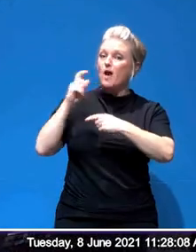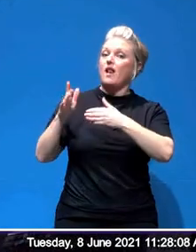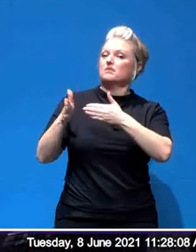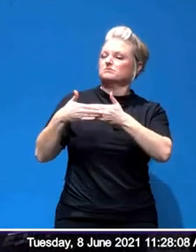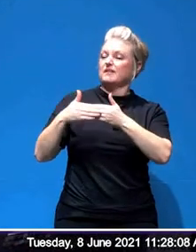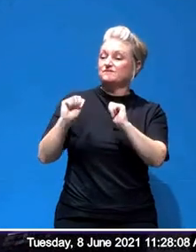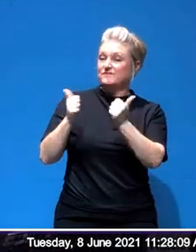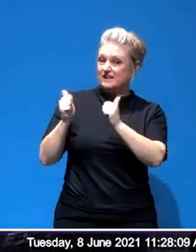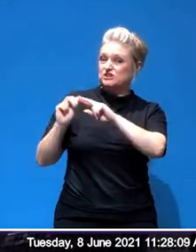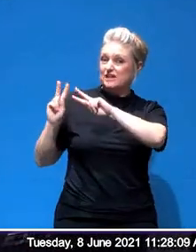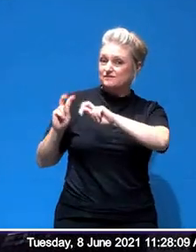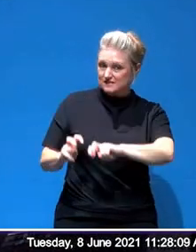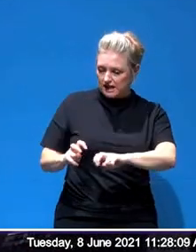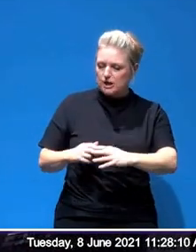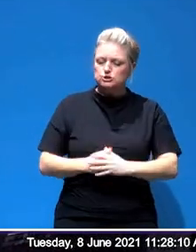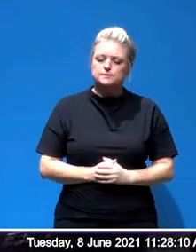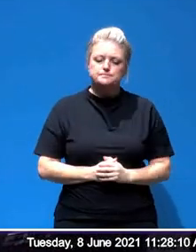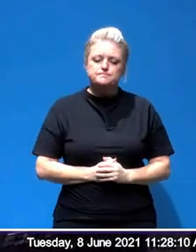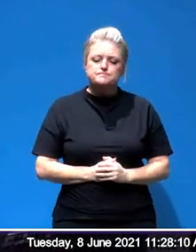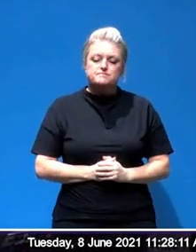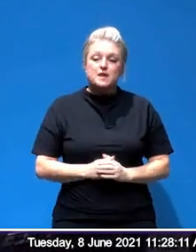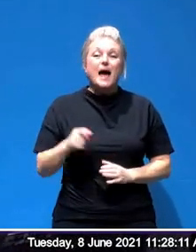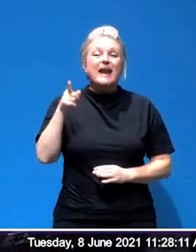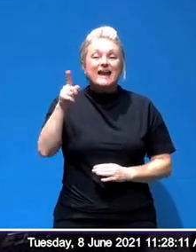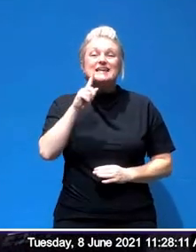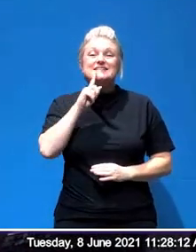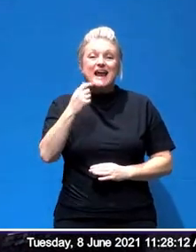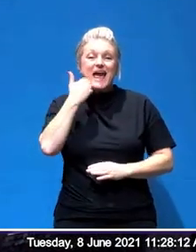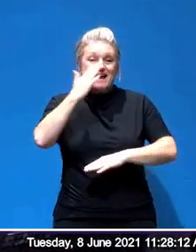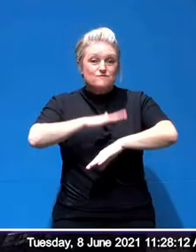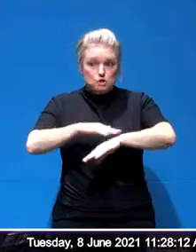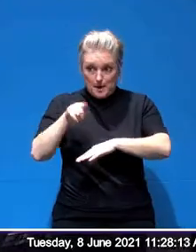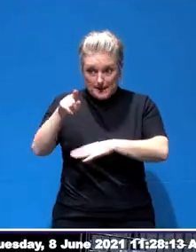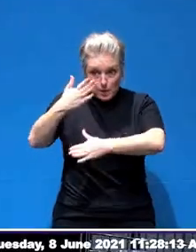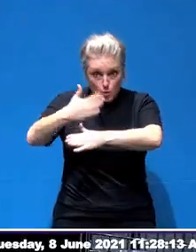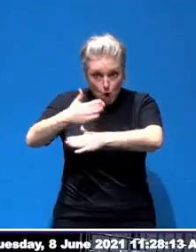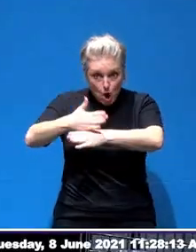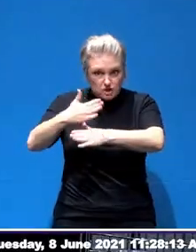that I've been on, I've done something on Daniel's case." COMMISSIONER McEWIN: Thank you for that. Thank you.